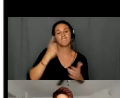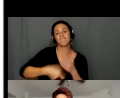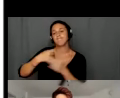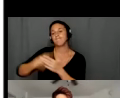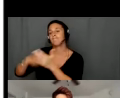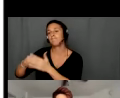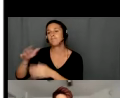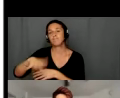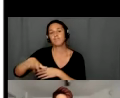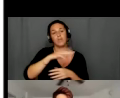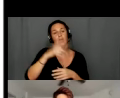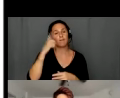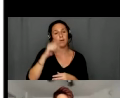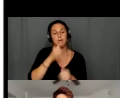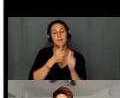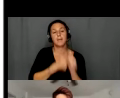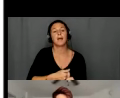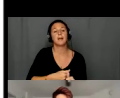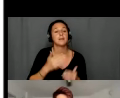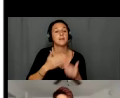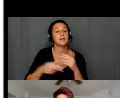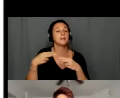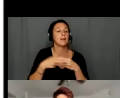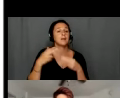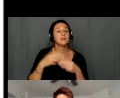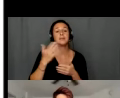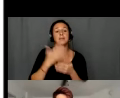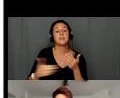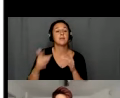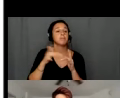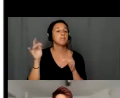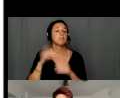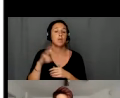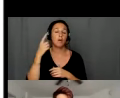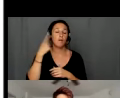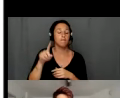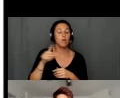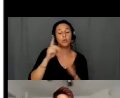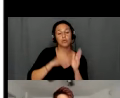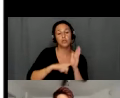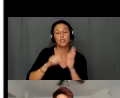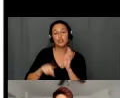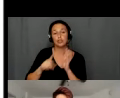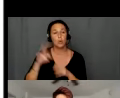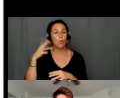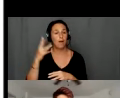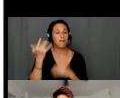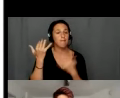Some highlights from research on wildfire smoke, air quality impacts, there's a